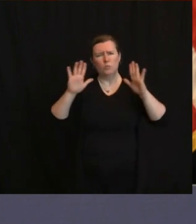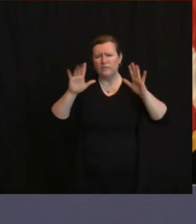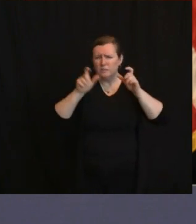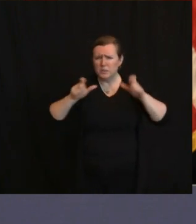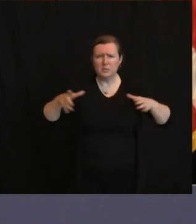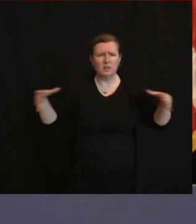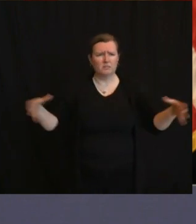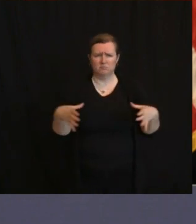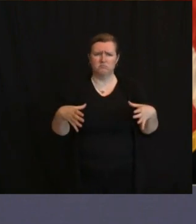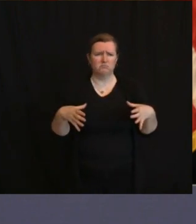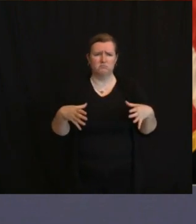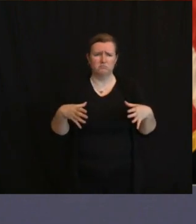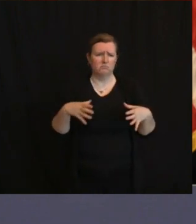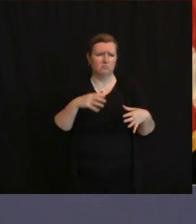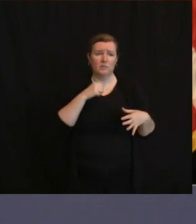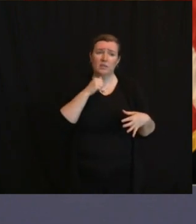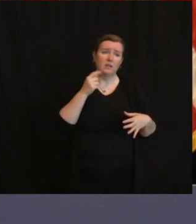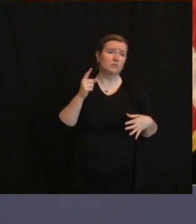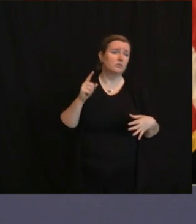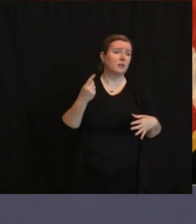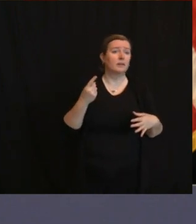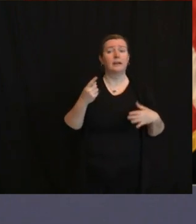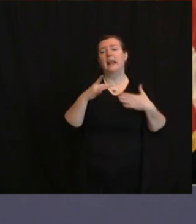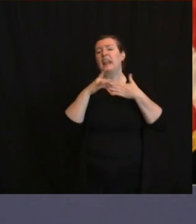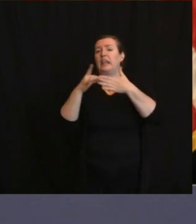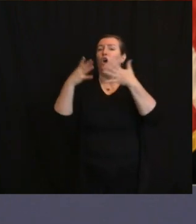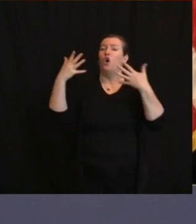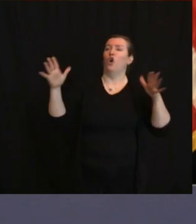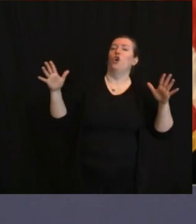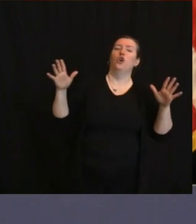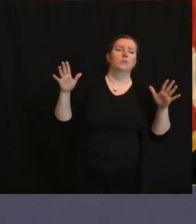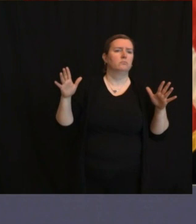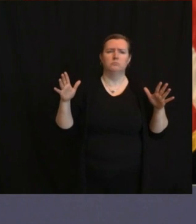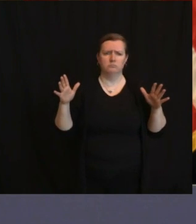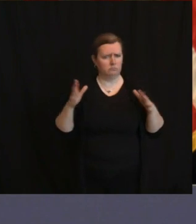GROUP OF FOLKS INCLUDING A SMALL BUSINESS PERSON SO NOT